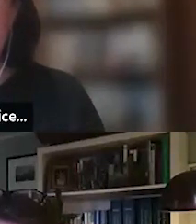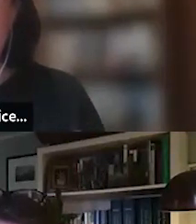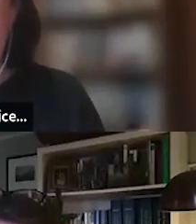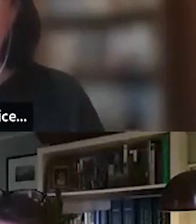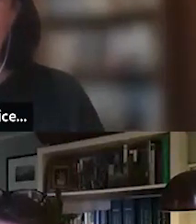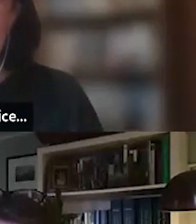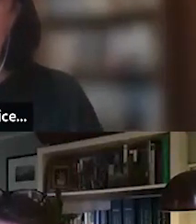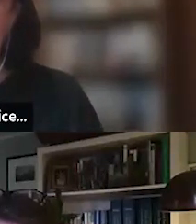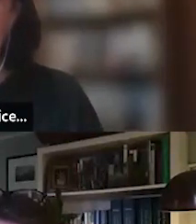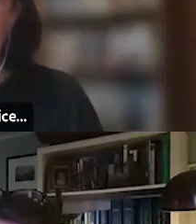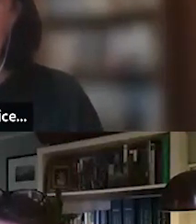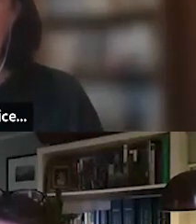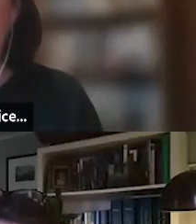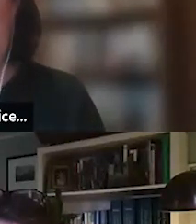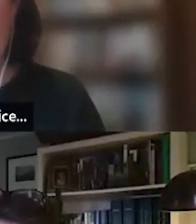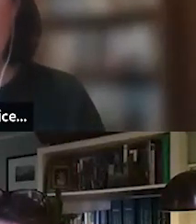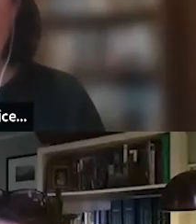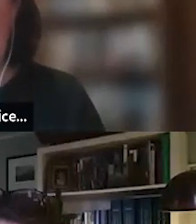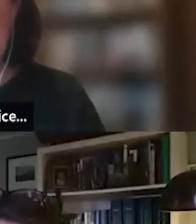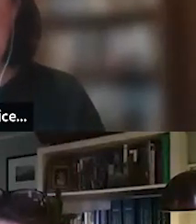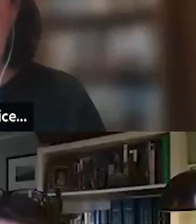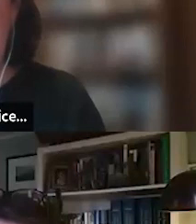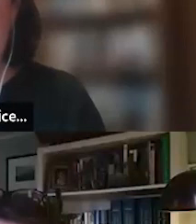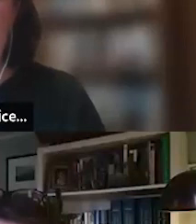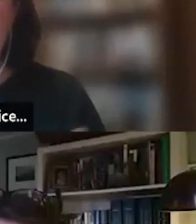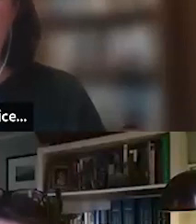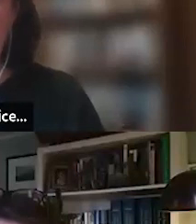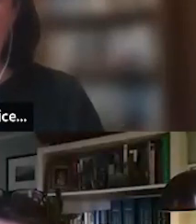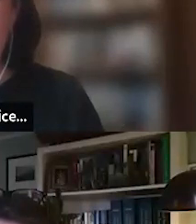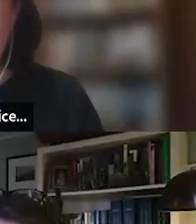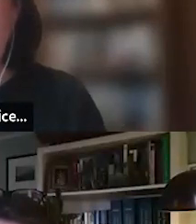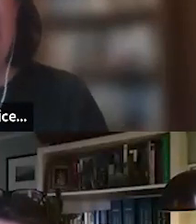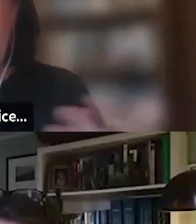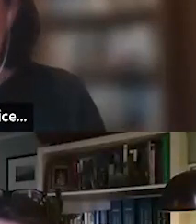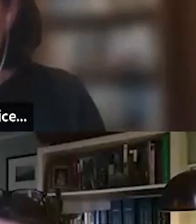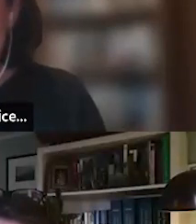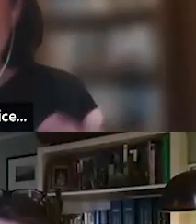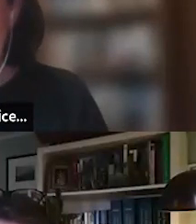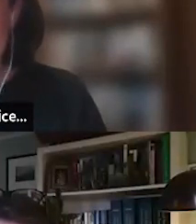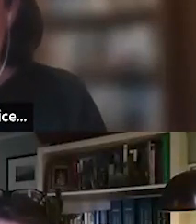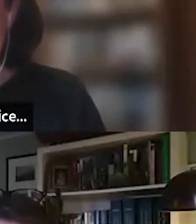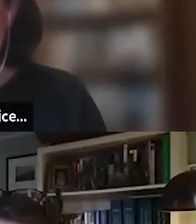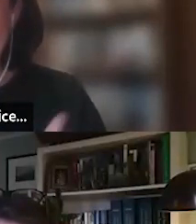through the National Center on Law and Elder Rights at the end of April about spousal benefits,